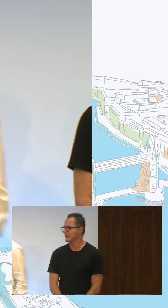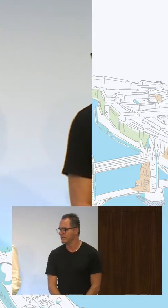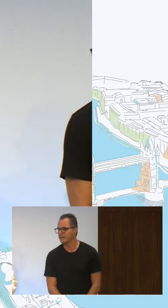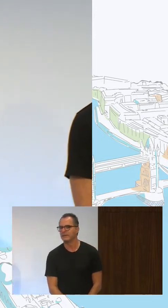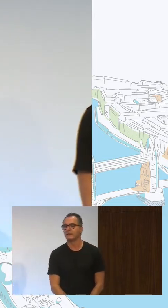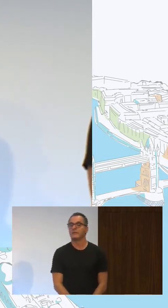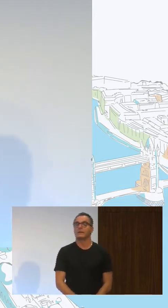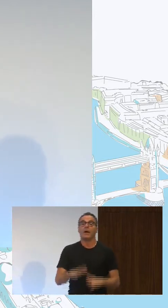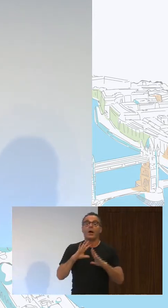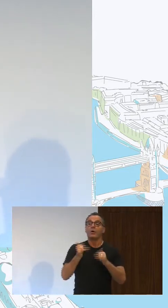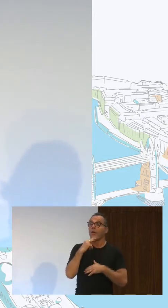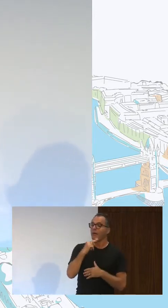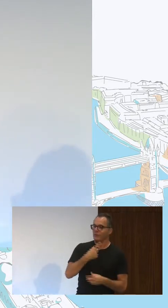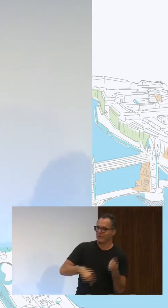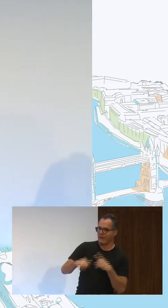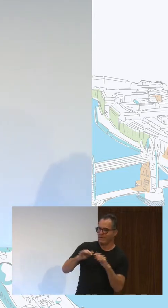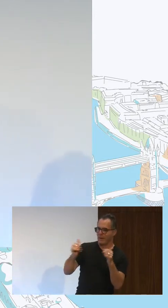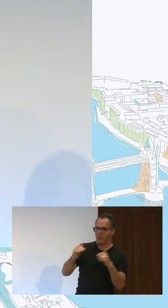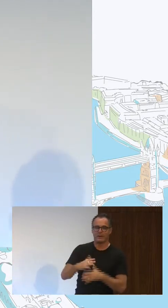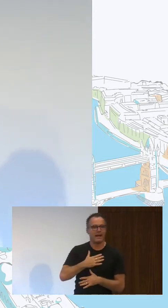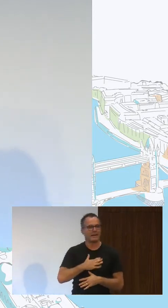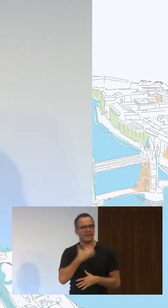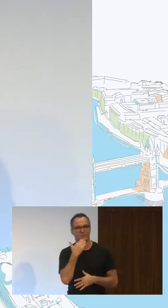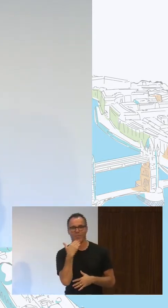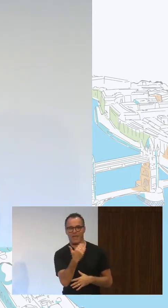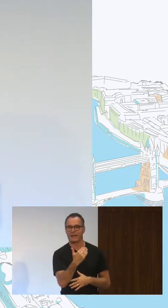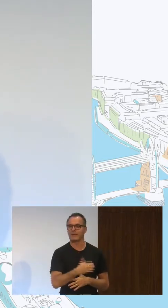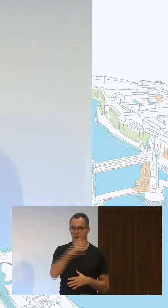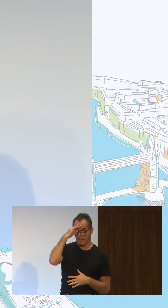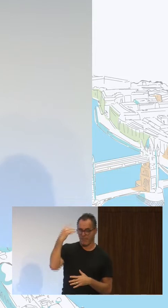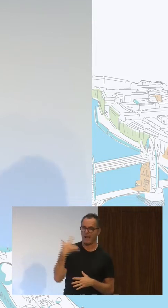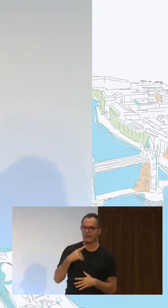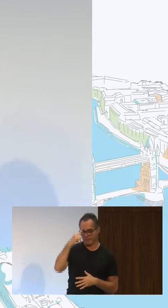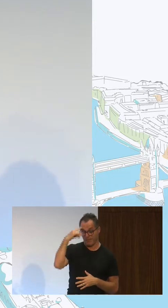Good afternoon, everyone. I'd like to thank the Migraine Trust for asking me to speak today.